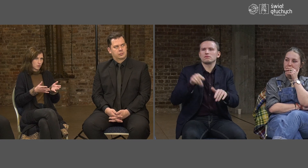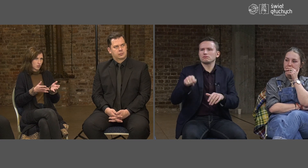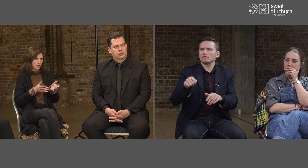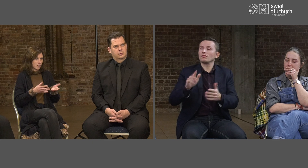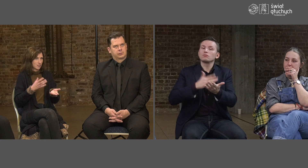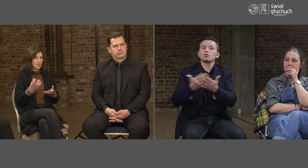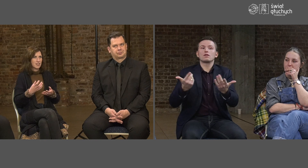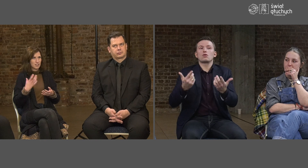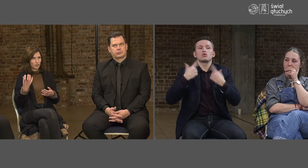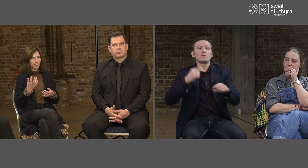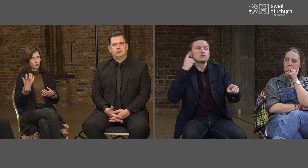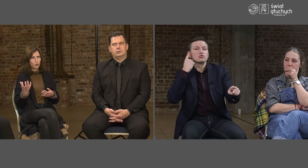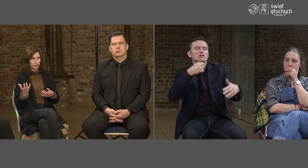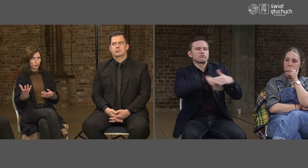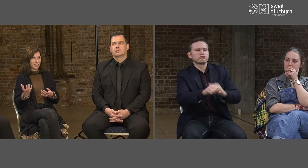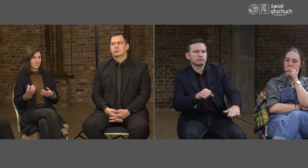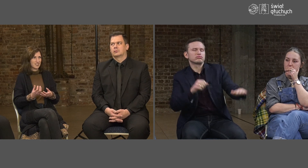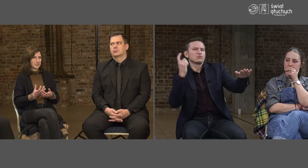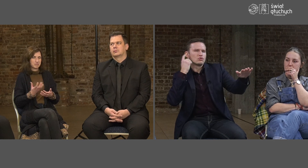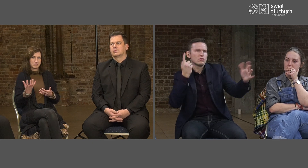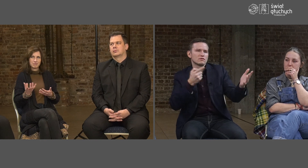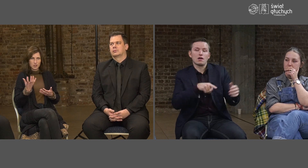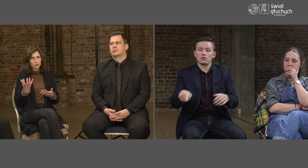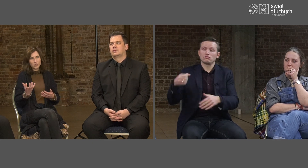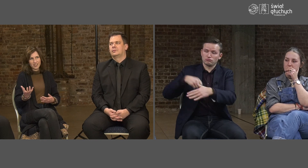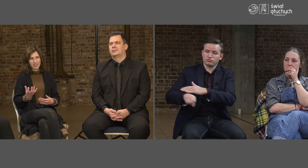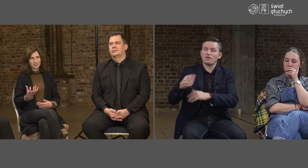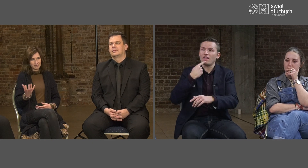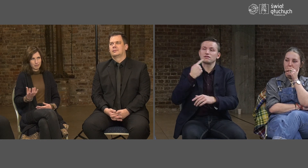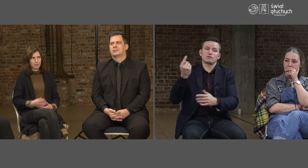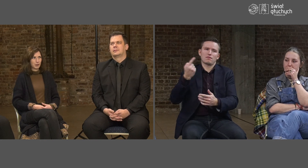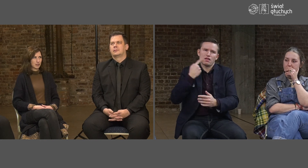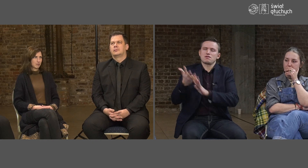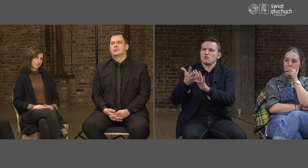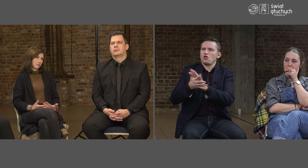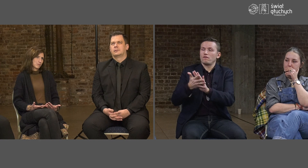So that’s why the term "Deaf" with a capital "D" became common.